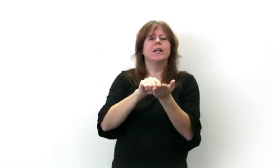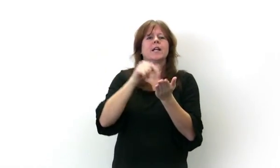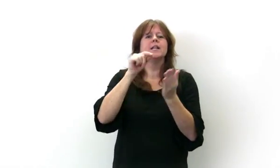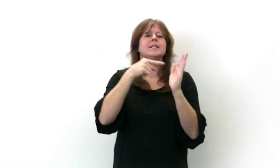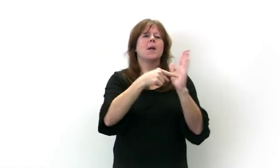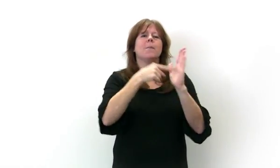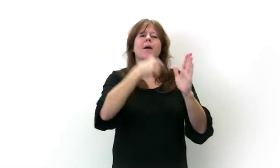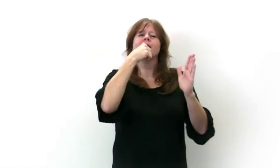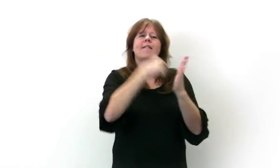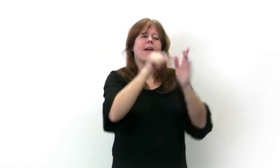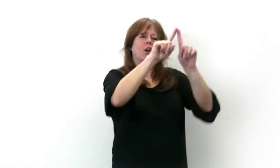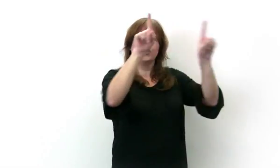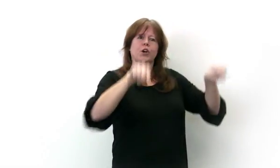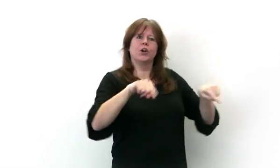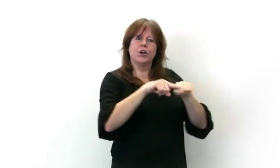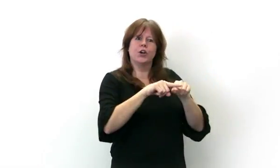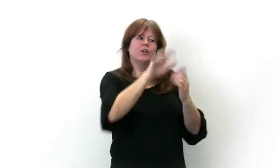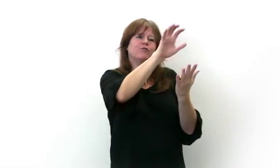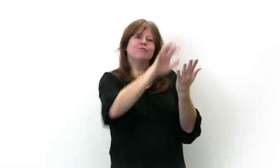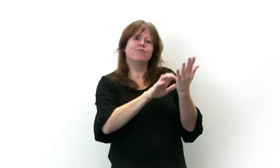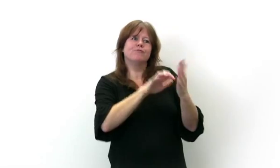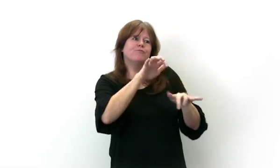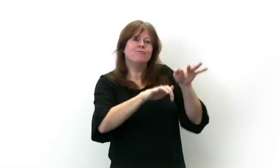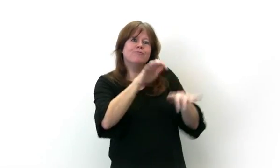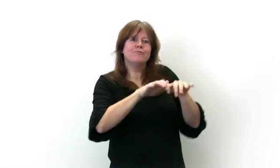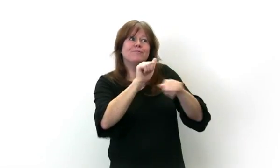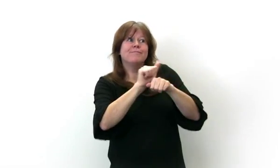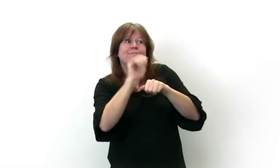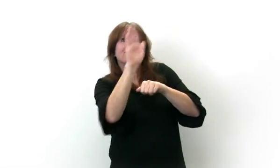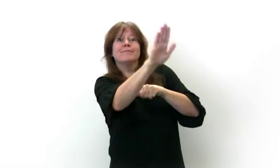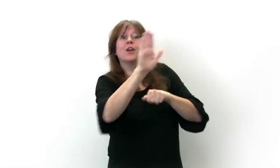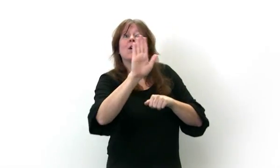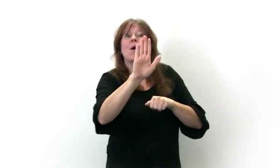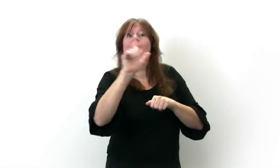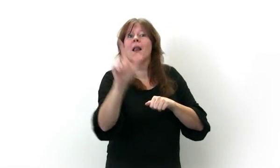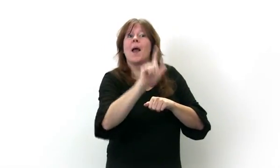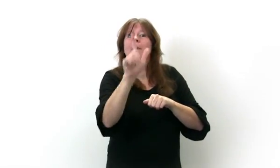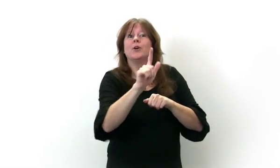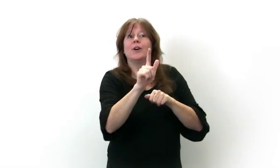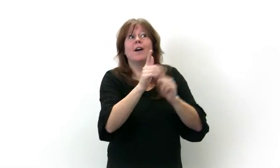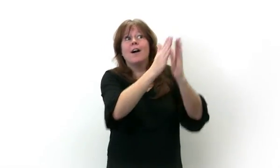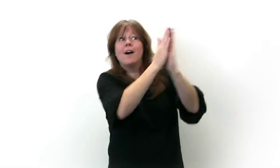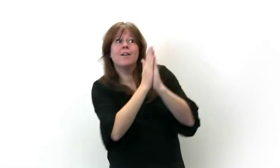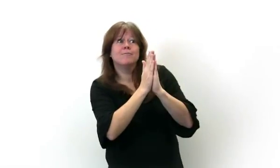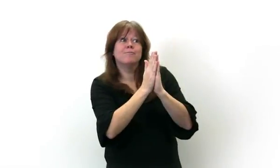and use it to help you write your own letter to the library